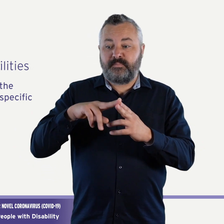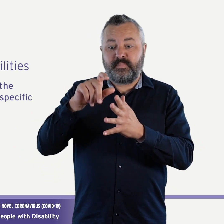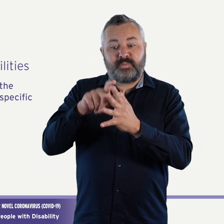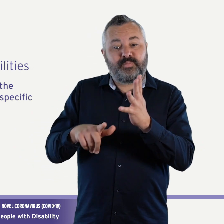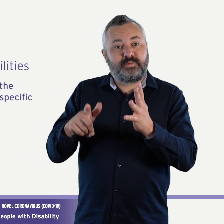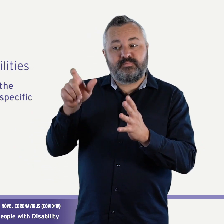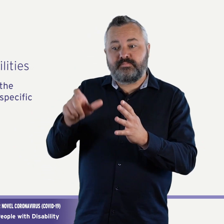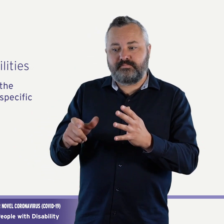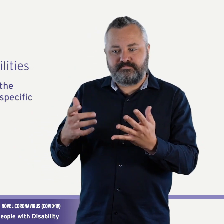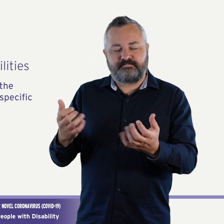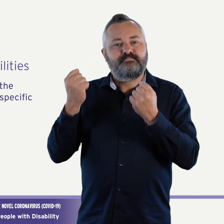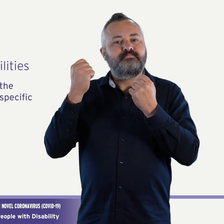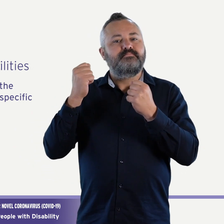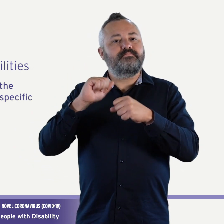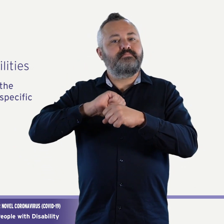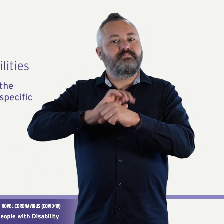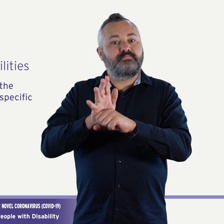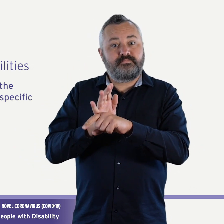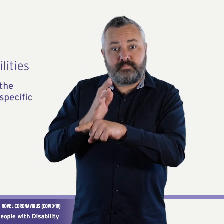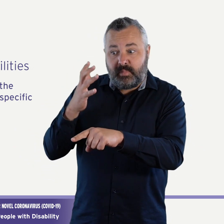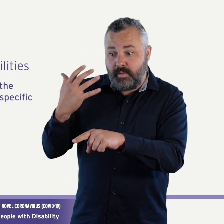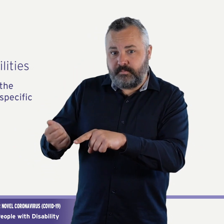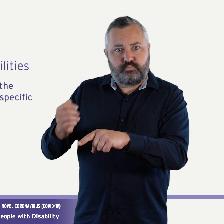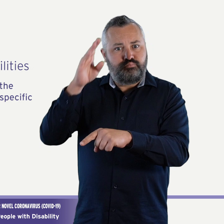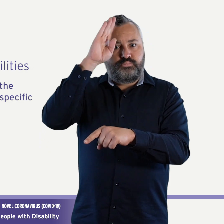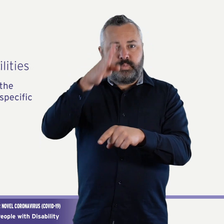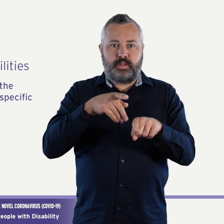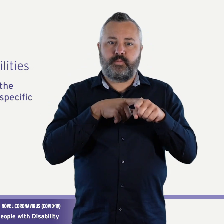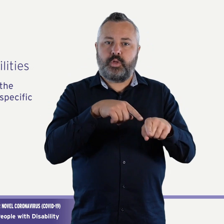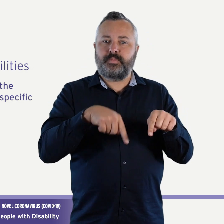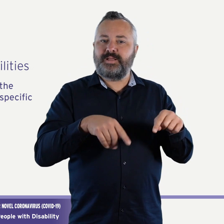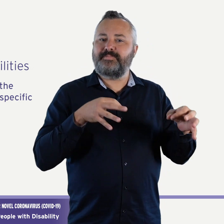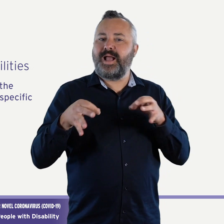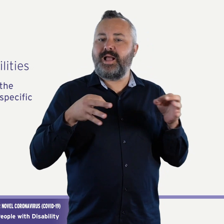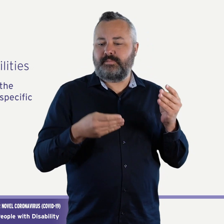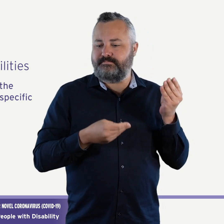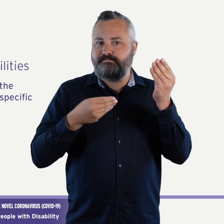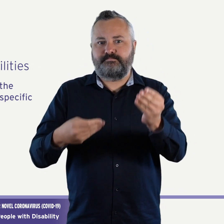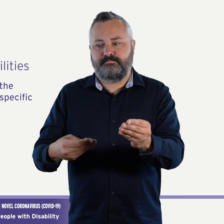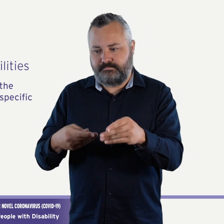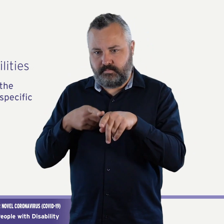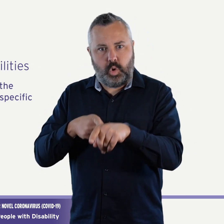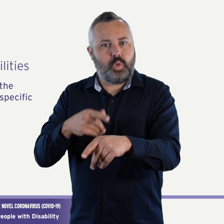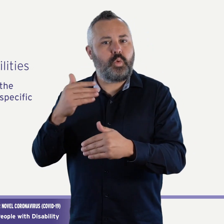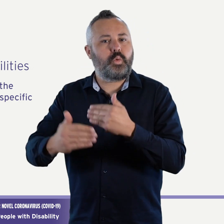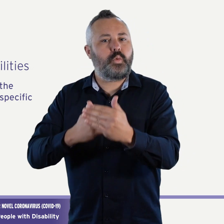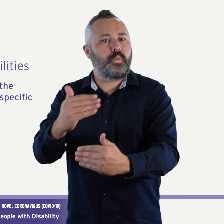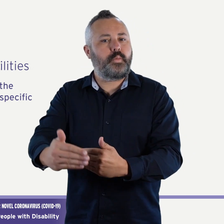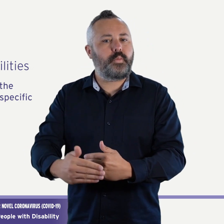Once it is apparent cases are detected among people with disability, immediate responses should be enacted as outlined in this Plan.